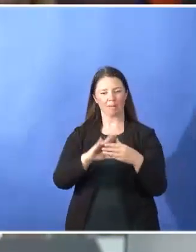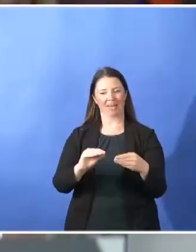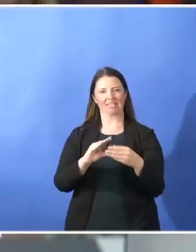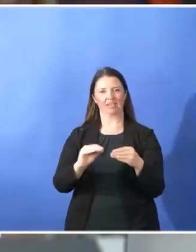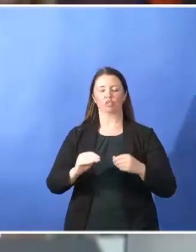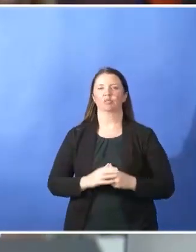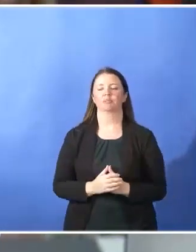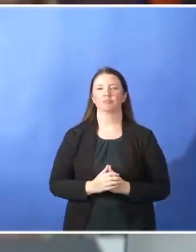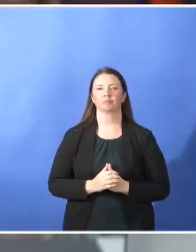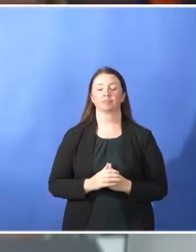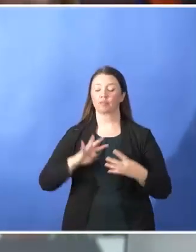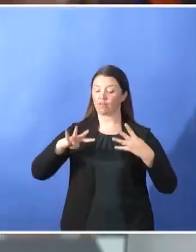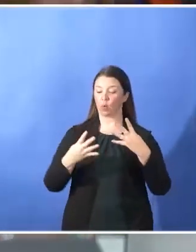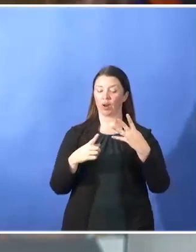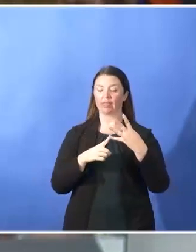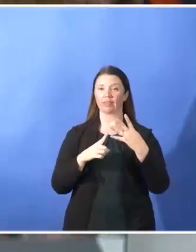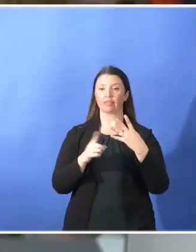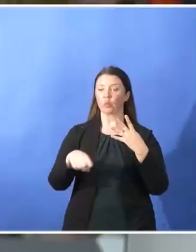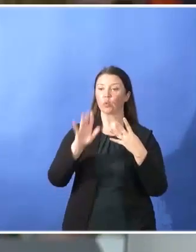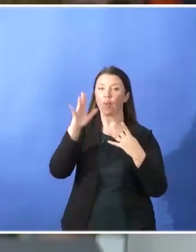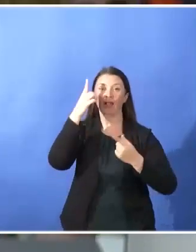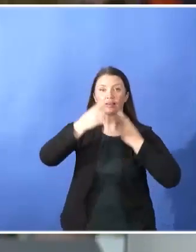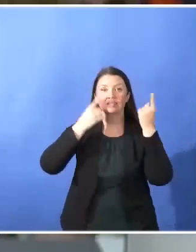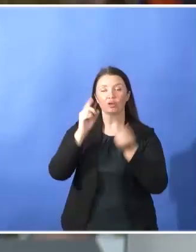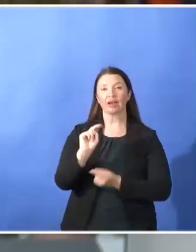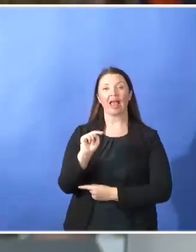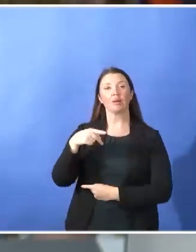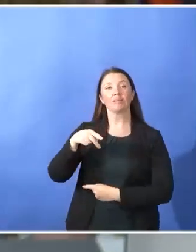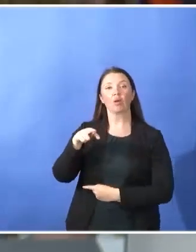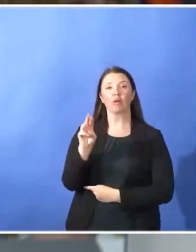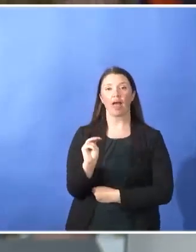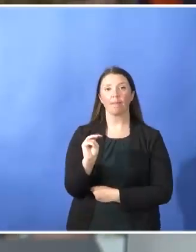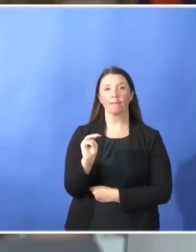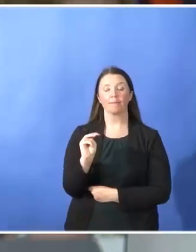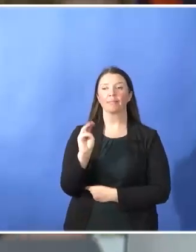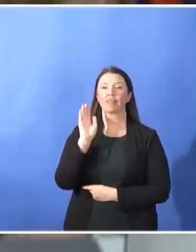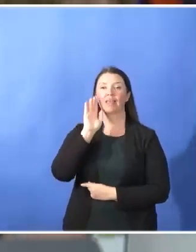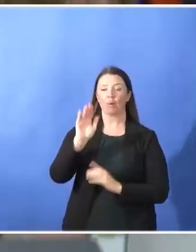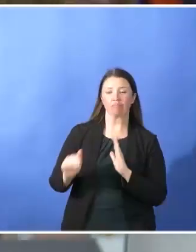YOU WILL CONSIDER A PROPOSED RULEMAKING THAT WILL AMEND THE